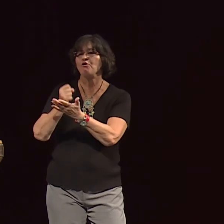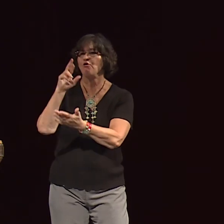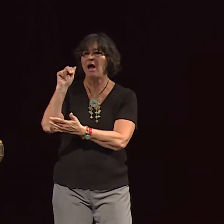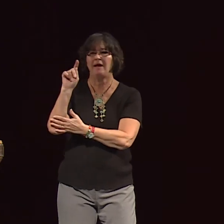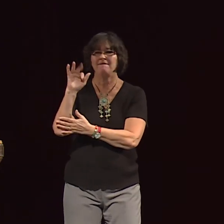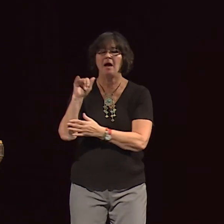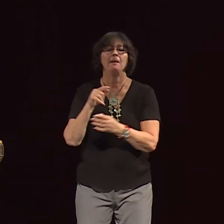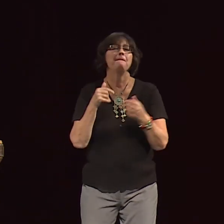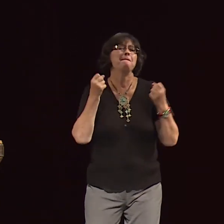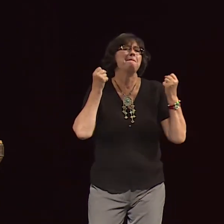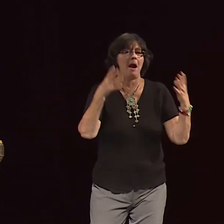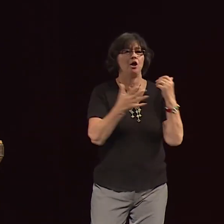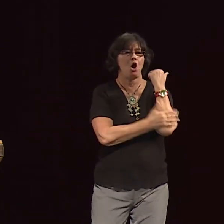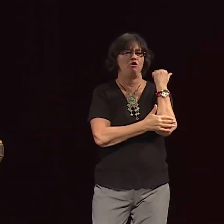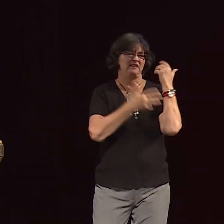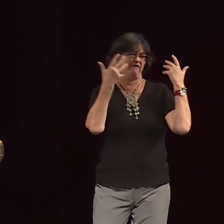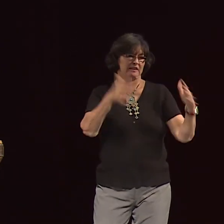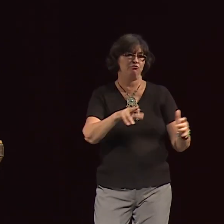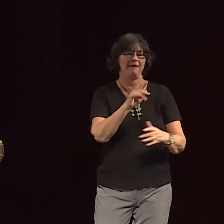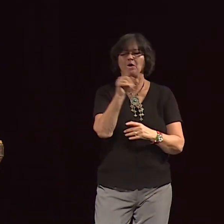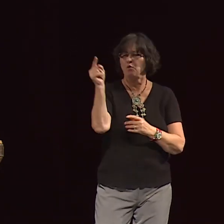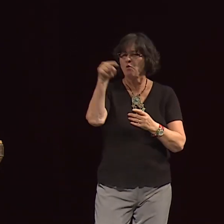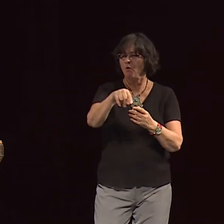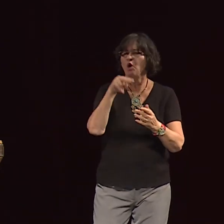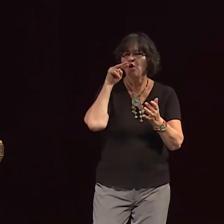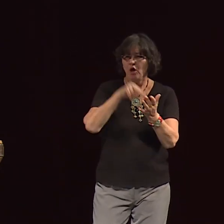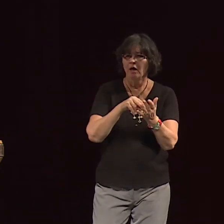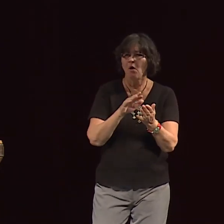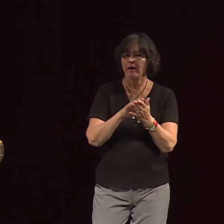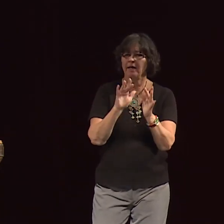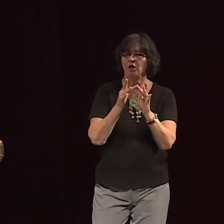but it has not gone through Congress yet.